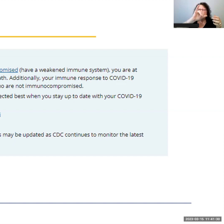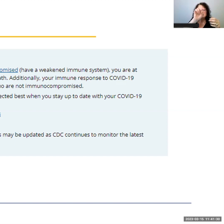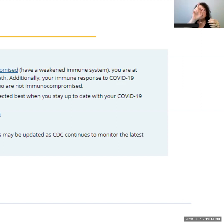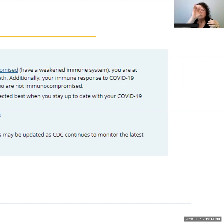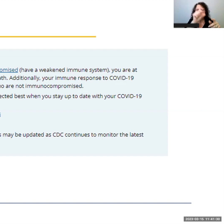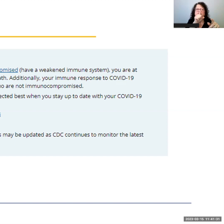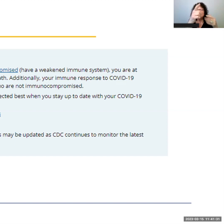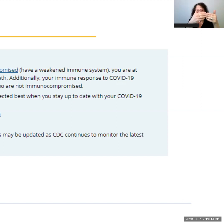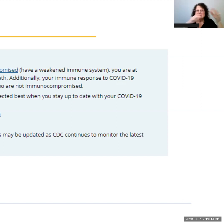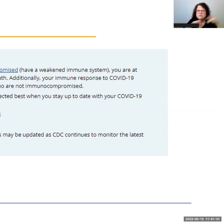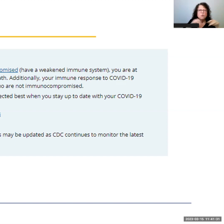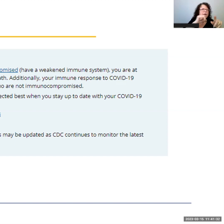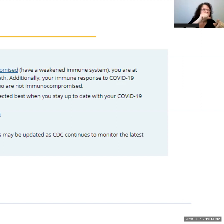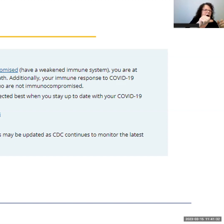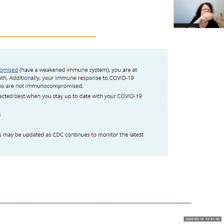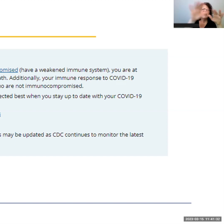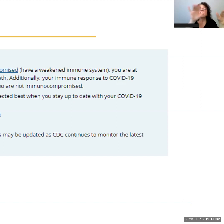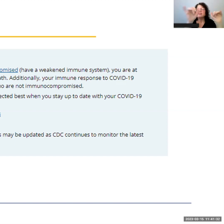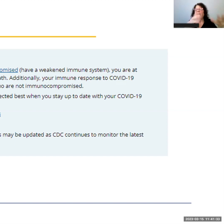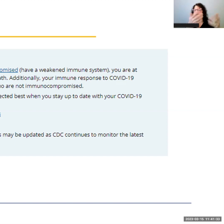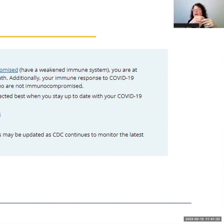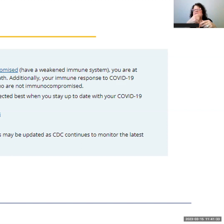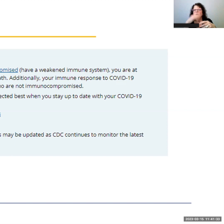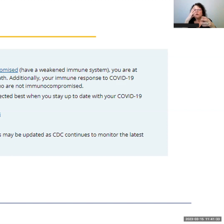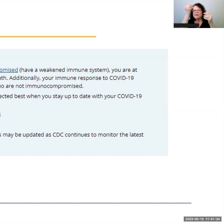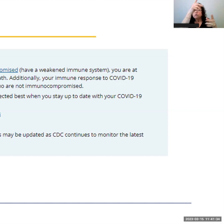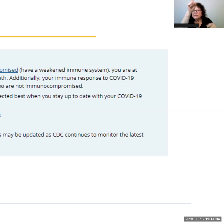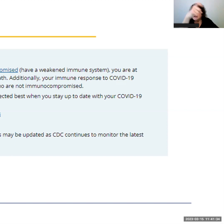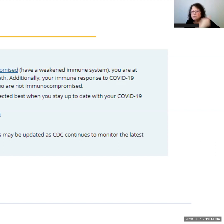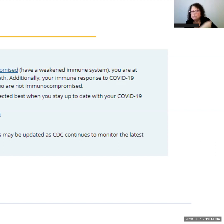or no? And I'll let you know, you know. Do you still need a boost, or do you not, etc.?